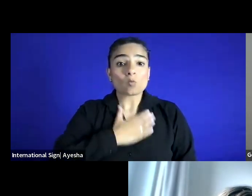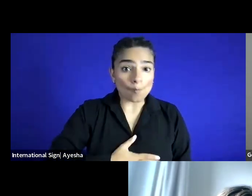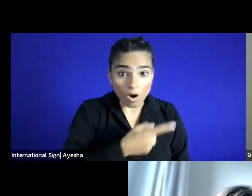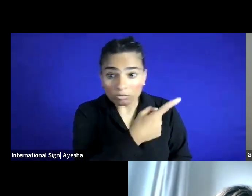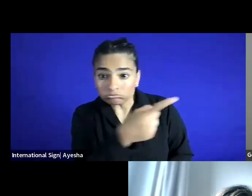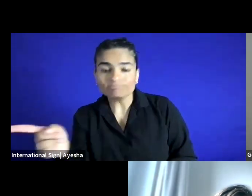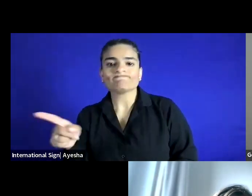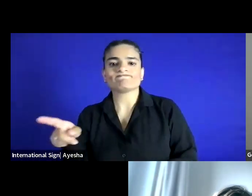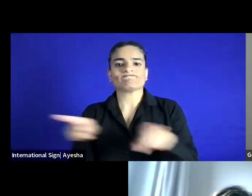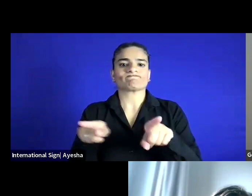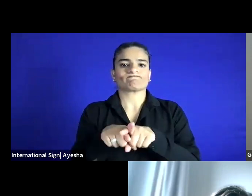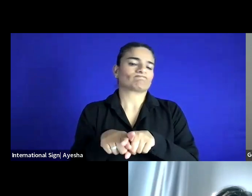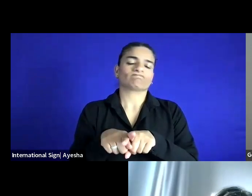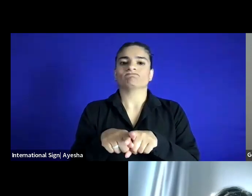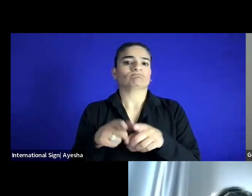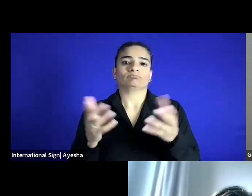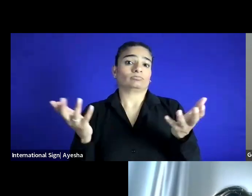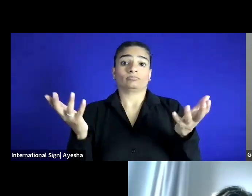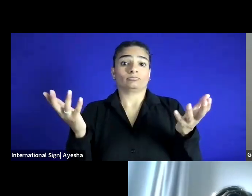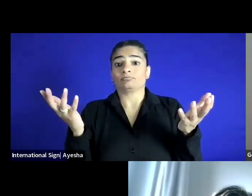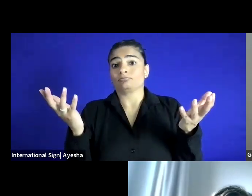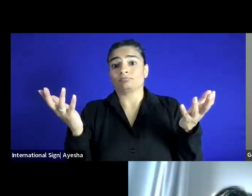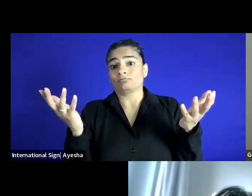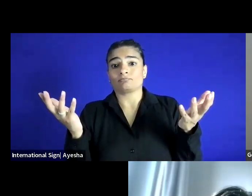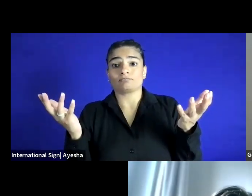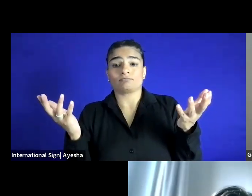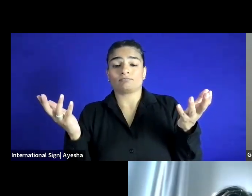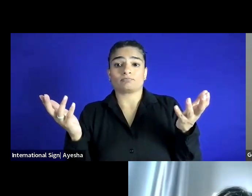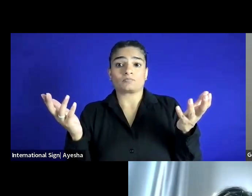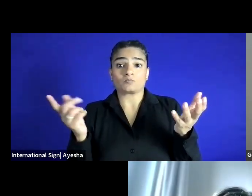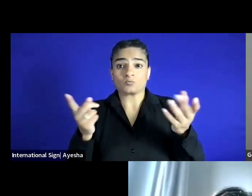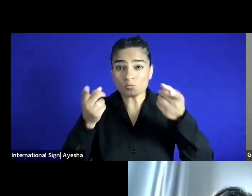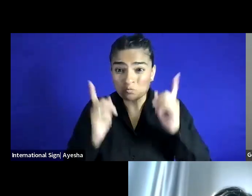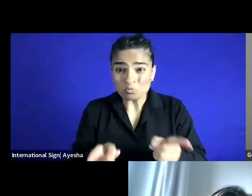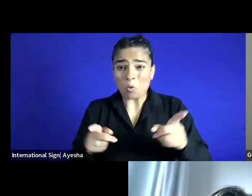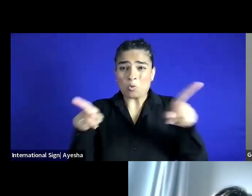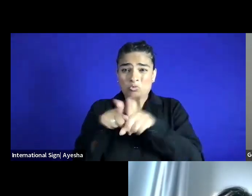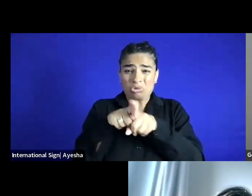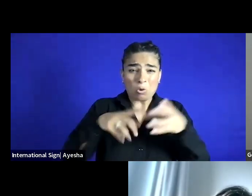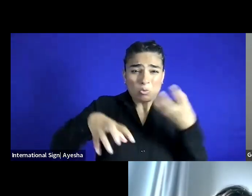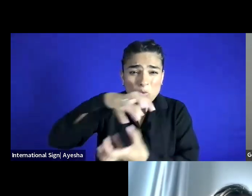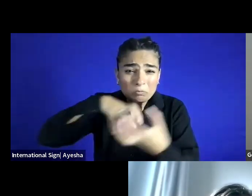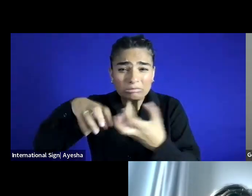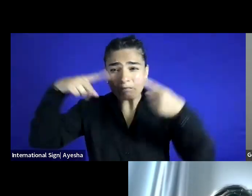yeah, that it also, it doesn't have to be complicated that there will be a person that you can approach and say, hey, something happened,